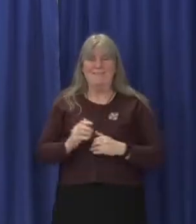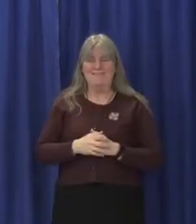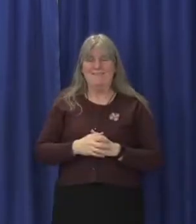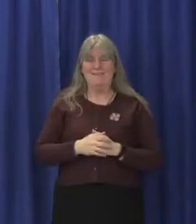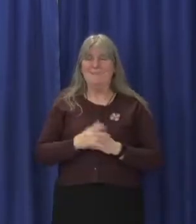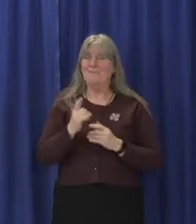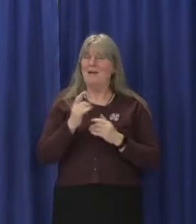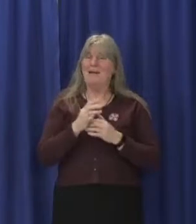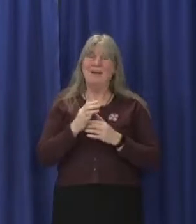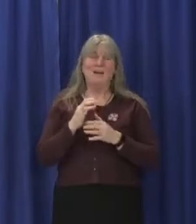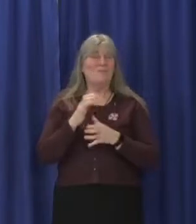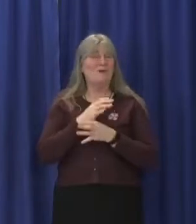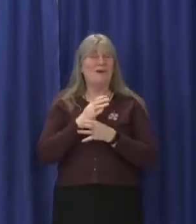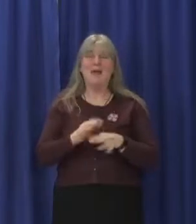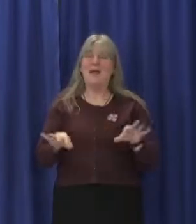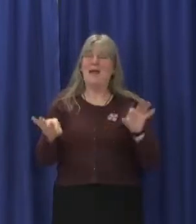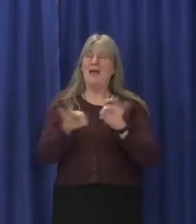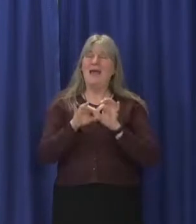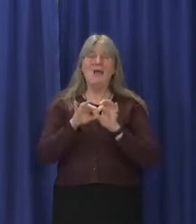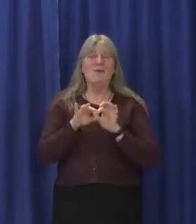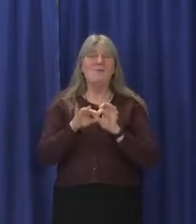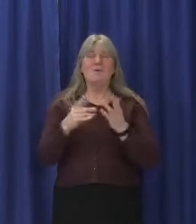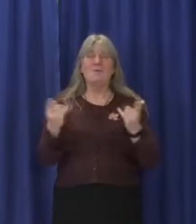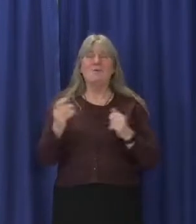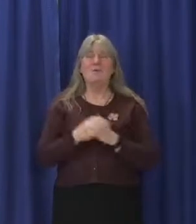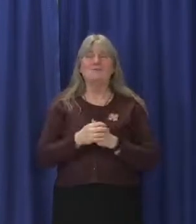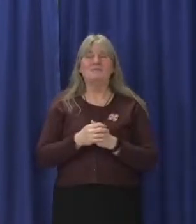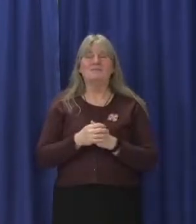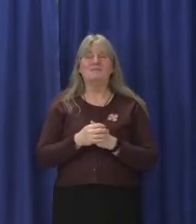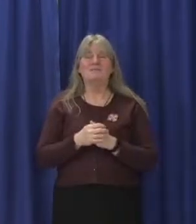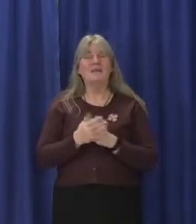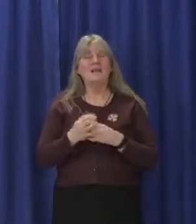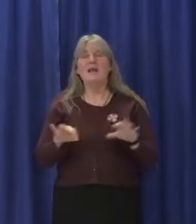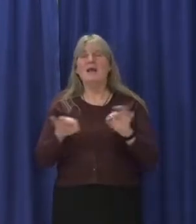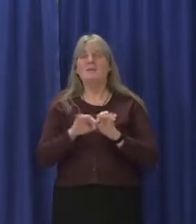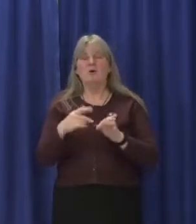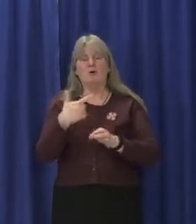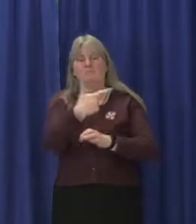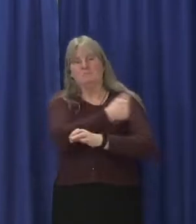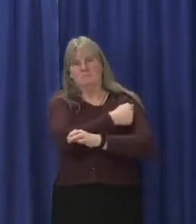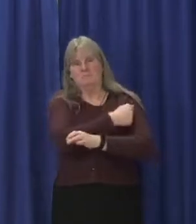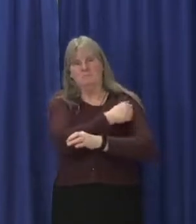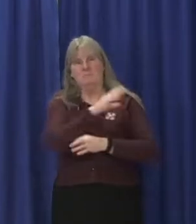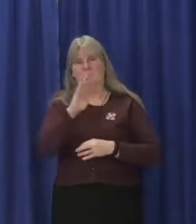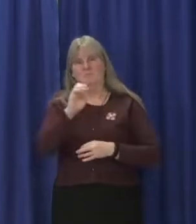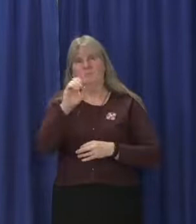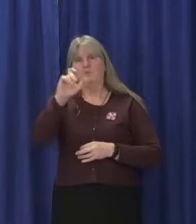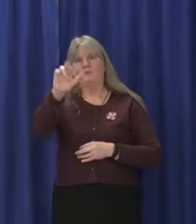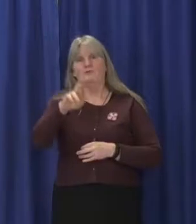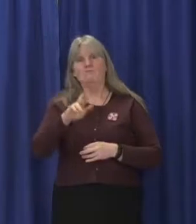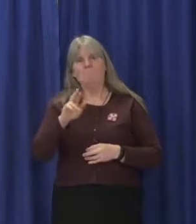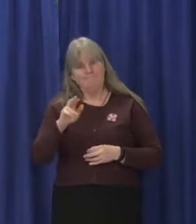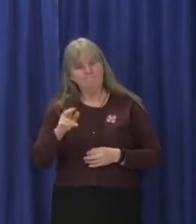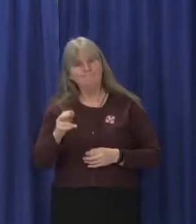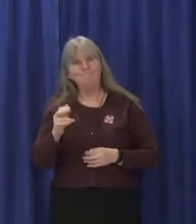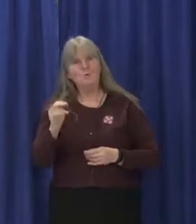thing, if you're going to if you're going to write about this press conference, write about how important it is to get your boosters.